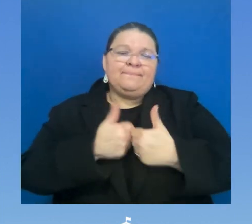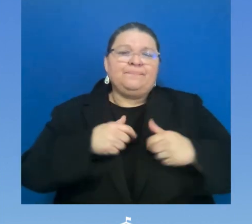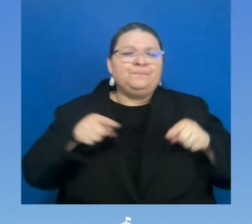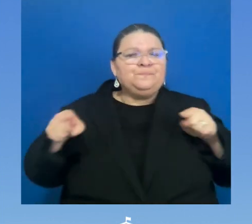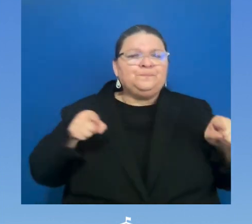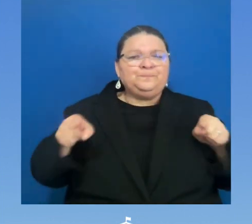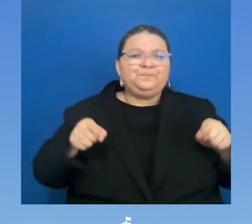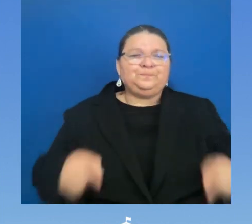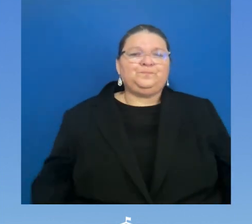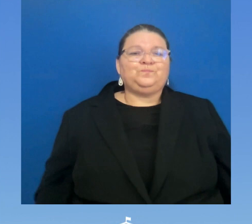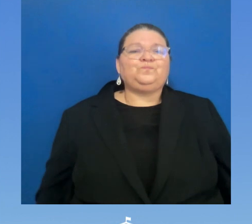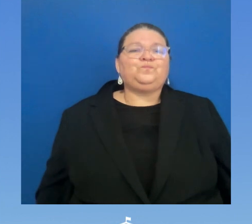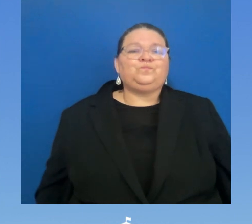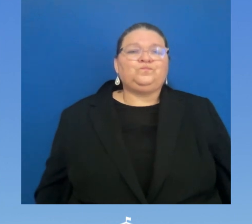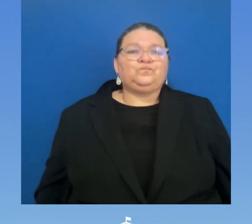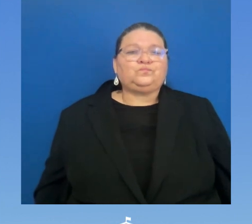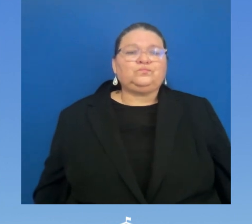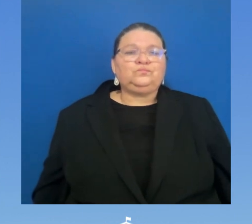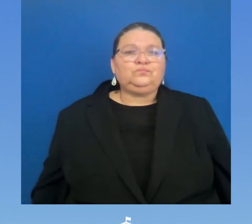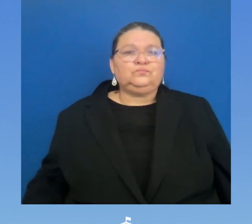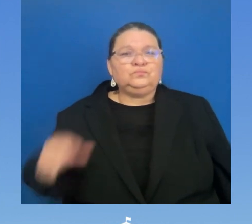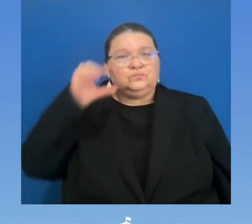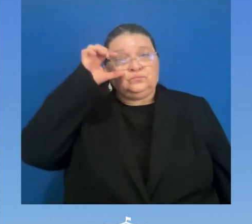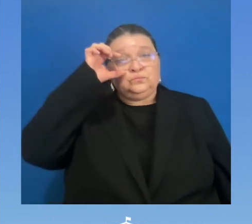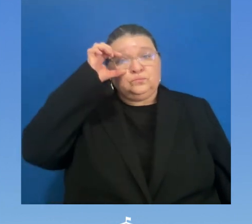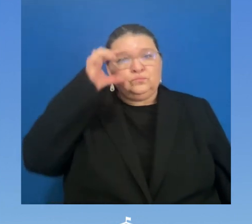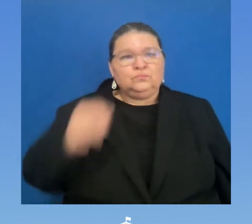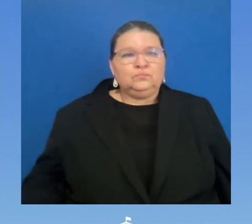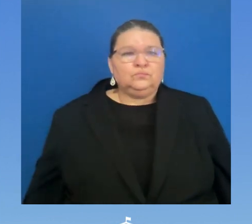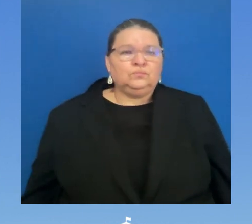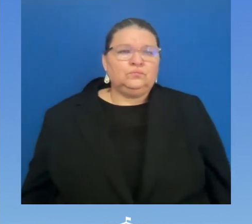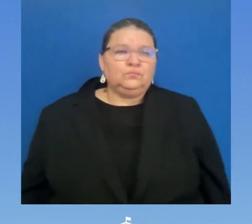Like, right? The rules of winning a game. Ms. Morgan: What does it take? I mean, it takes everything.